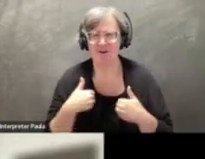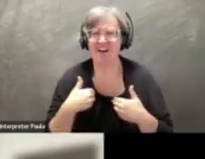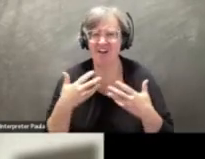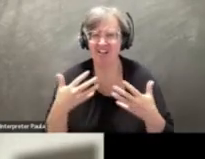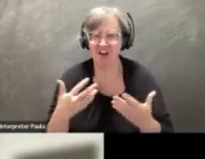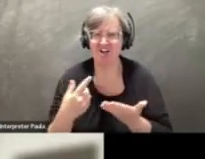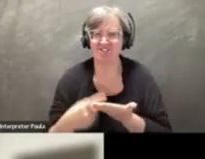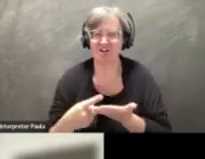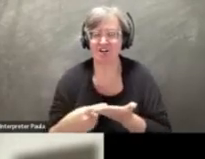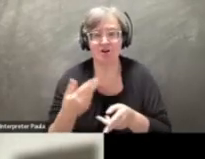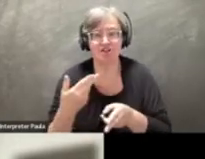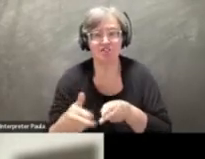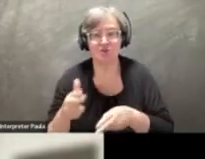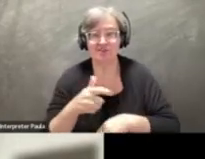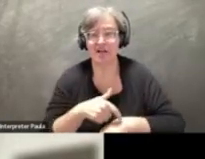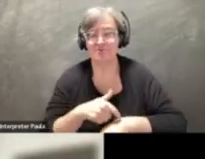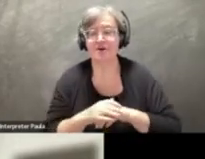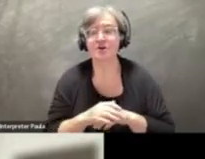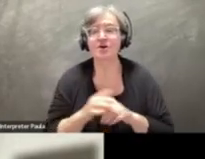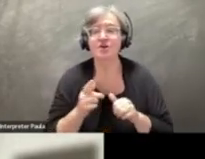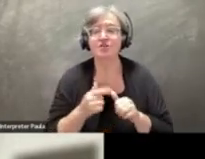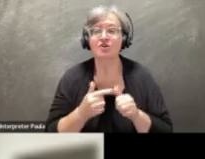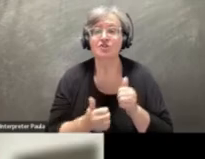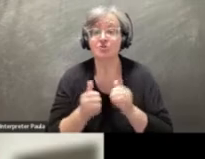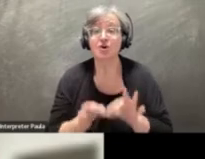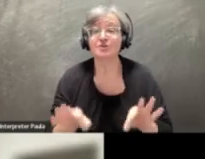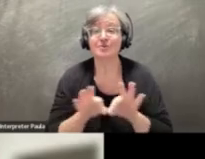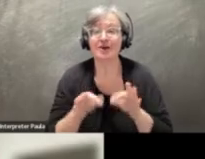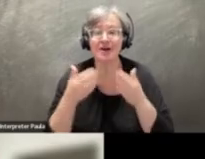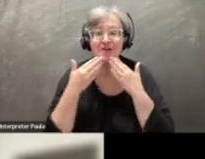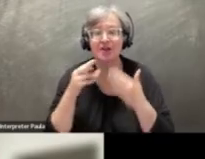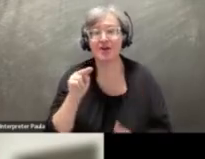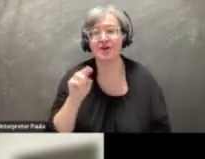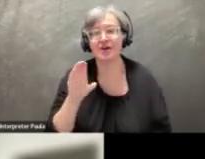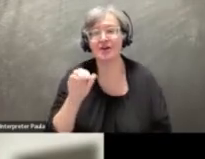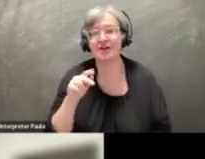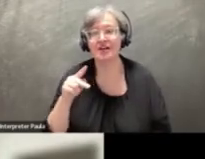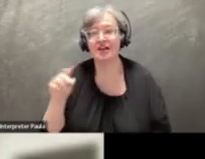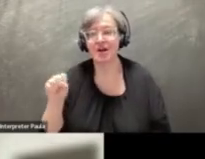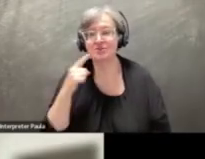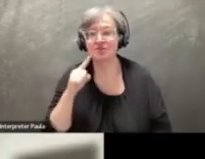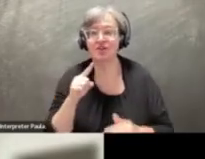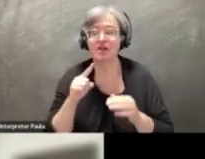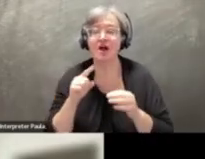very short time. And first and foremost, I would really like to thank NCAPPS for this opportunity and posting our work